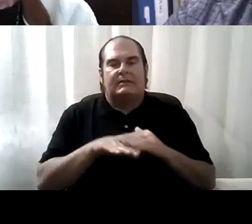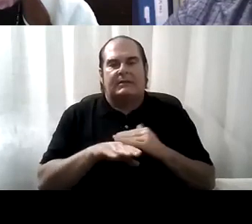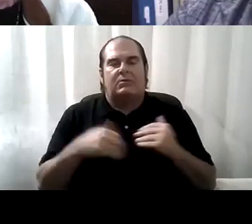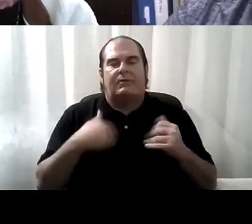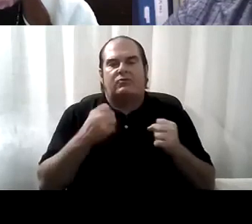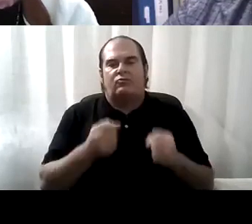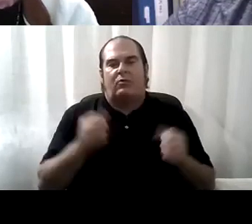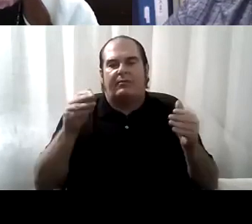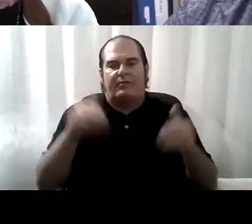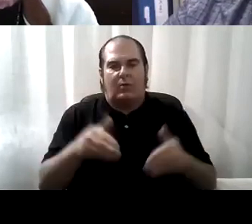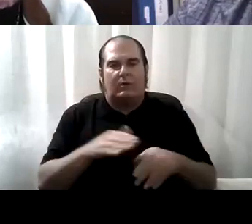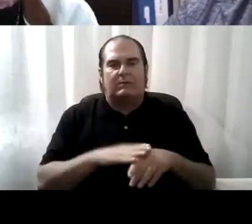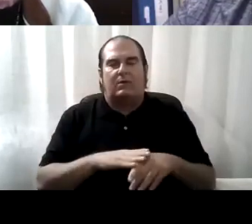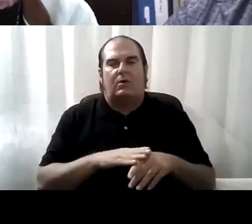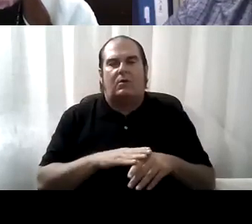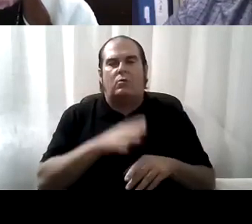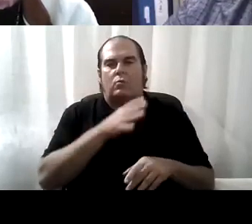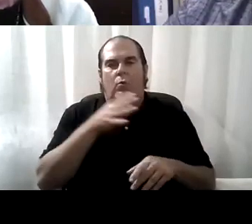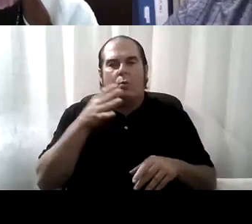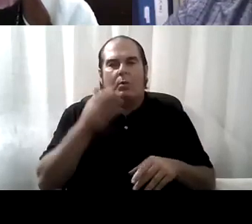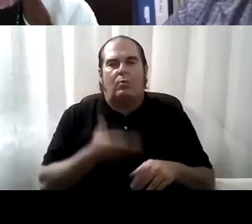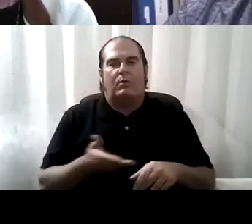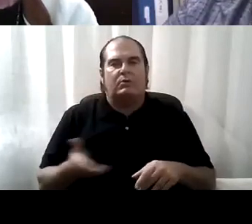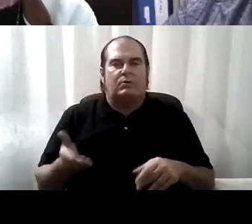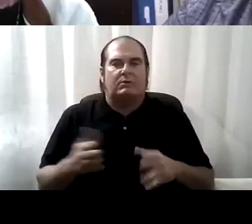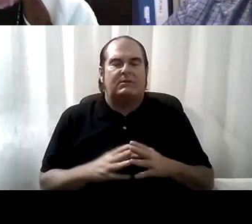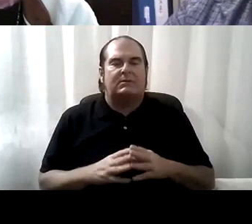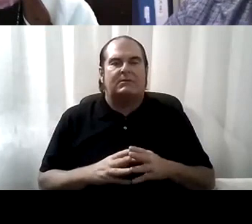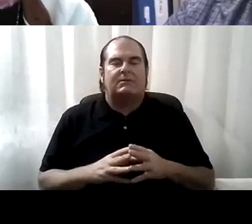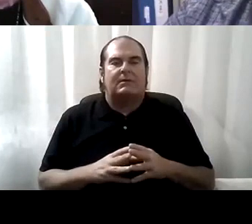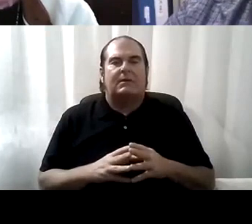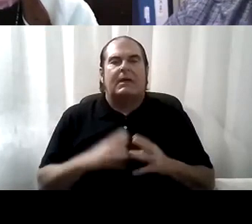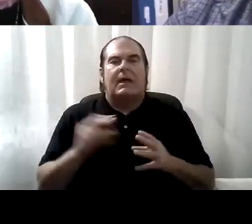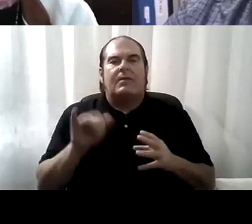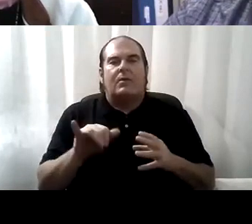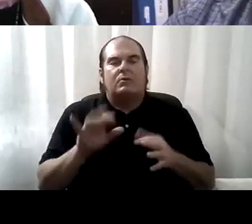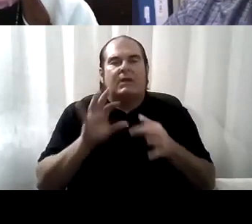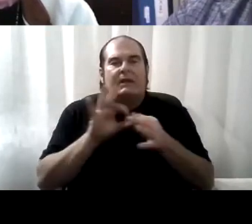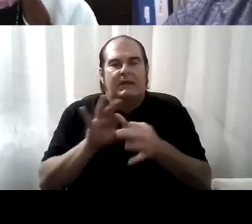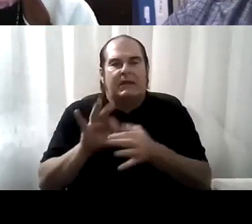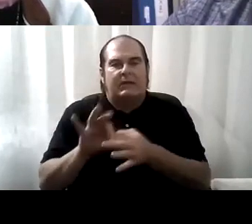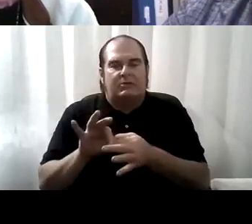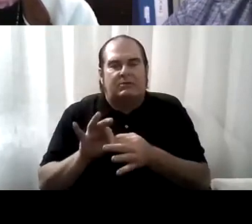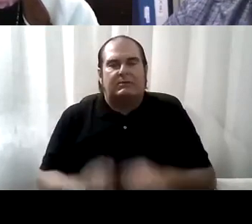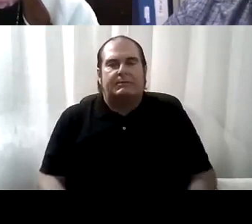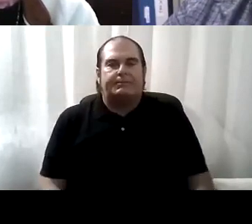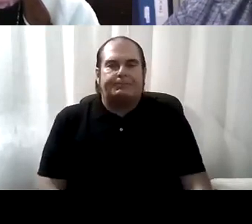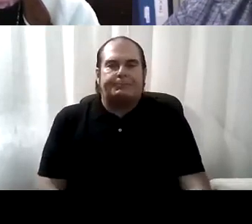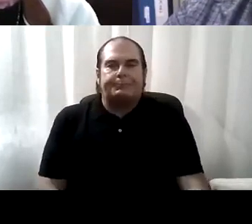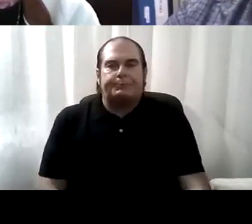on rural resources and those connections.